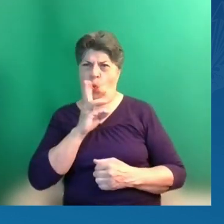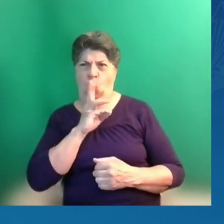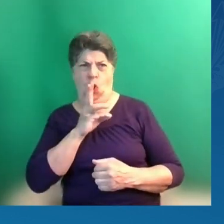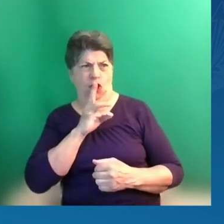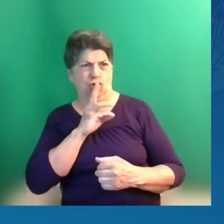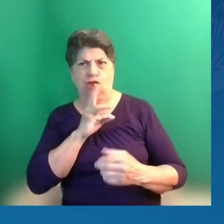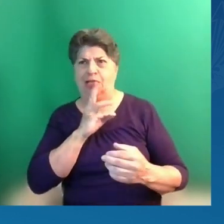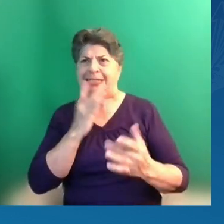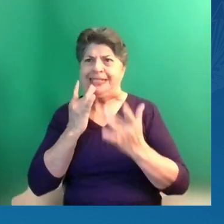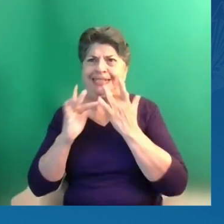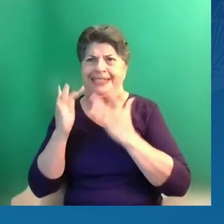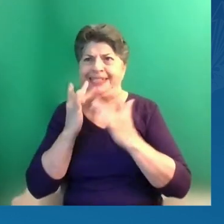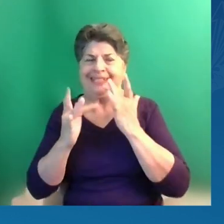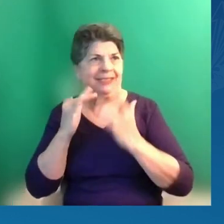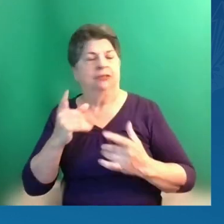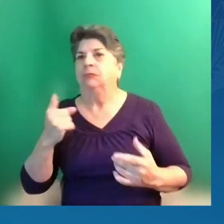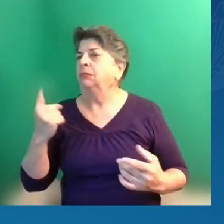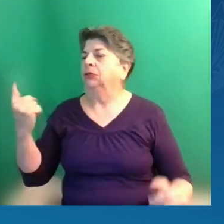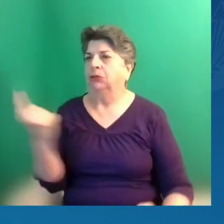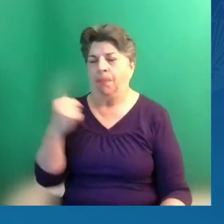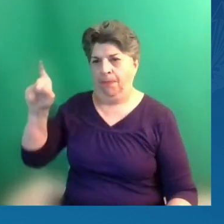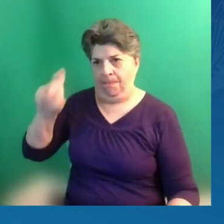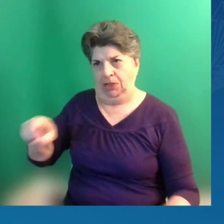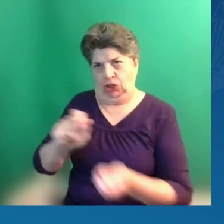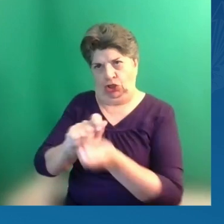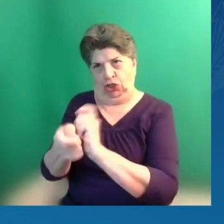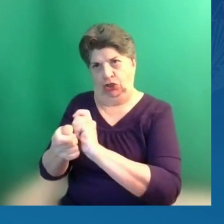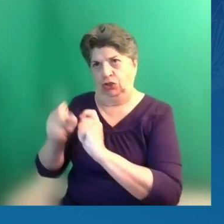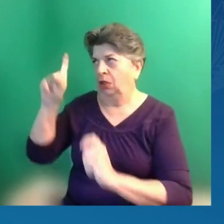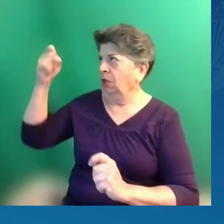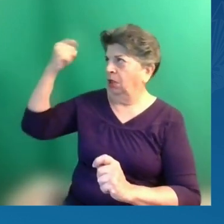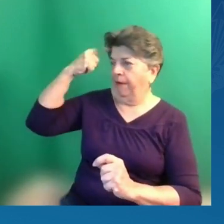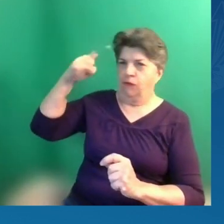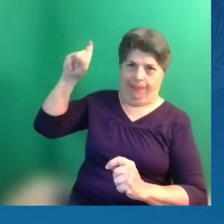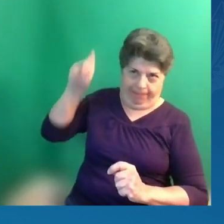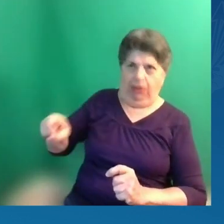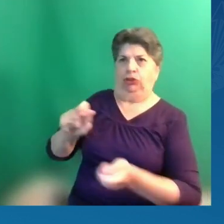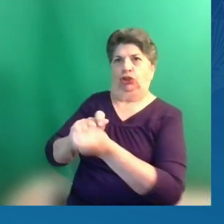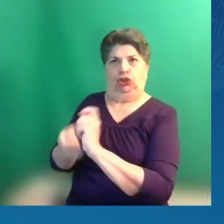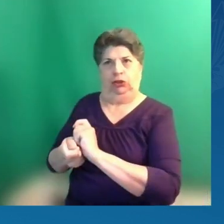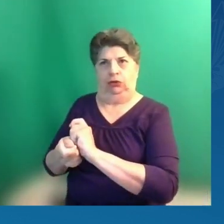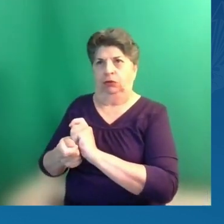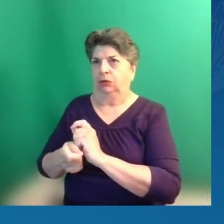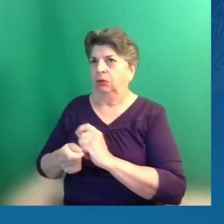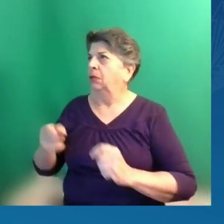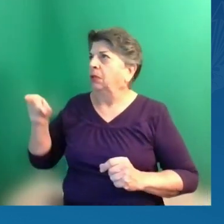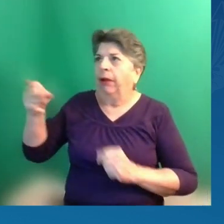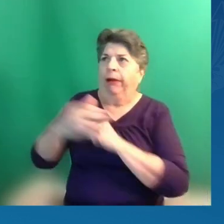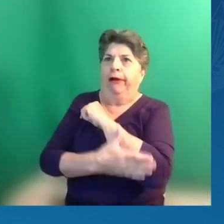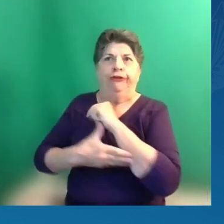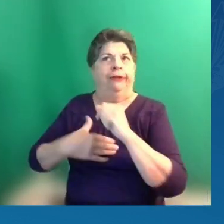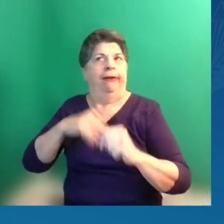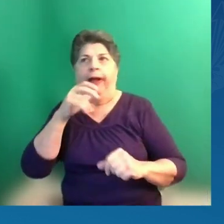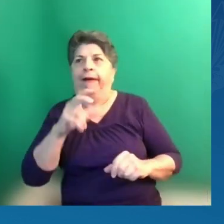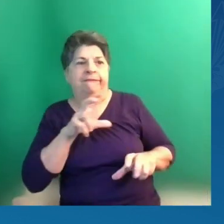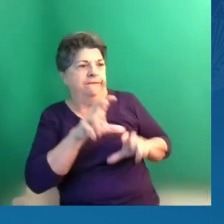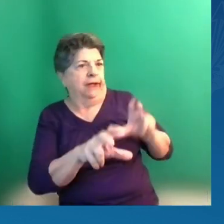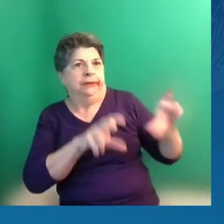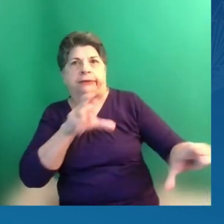our country has chronically underinvested in water infrastructure, depriving many communities